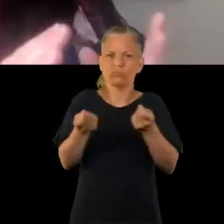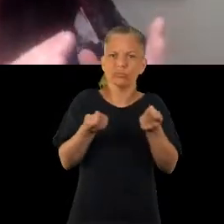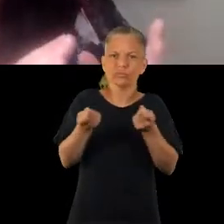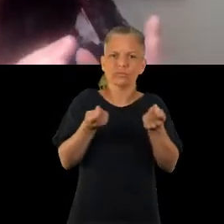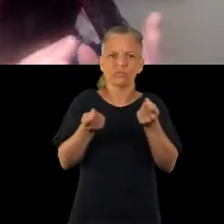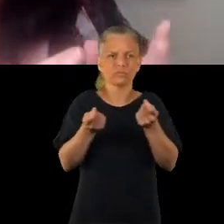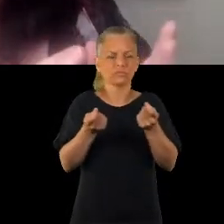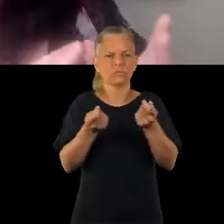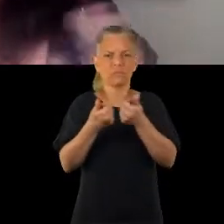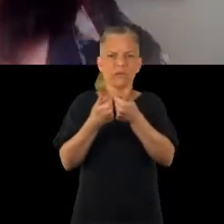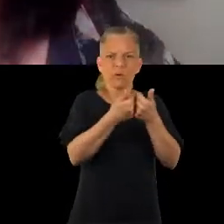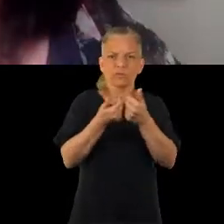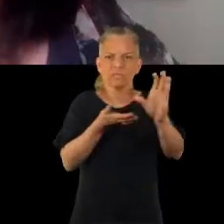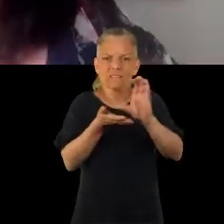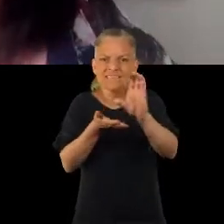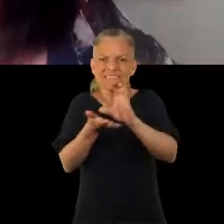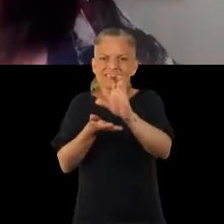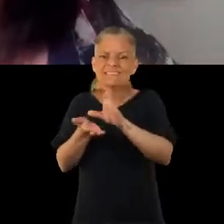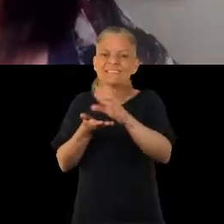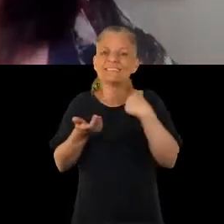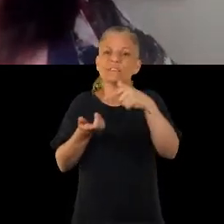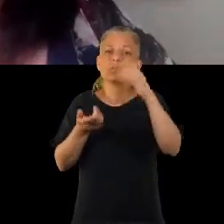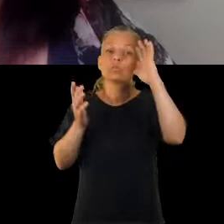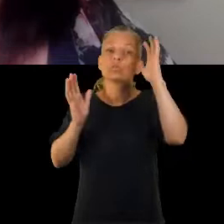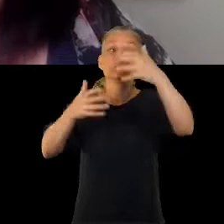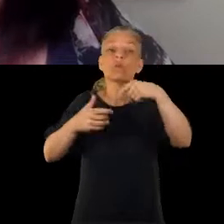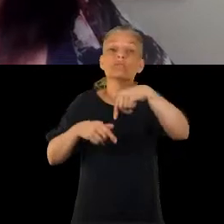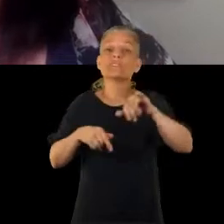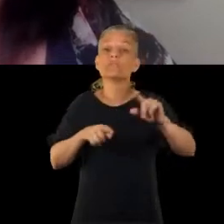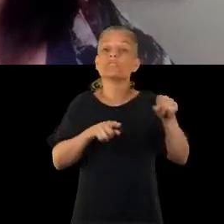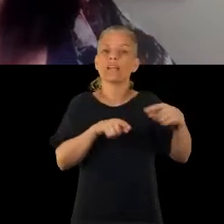hasn’t hit the mark for me. So I think what we have got is a lot of backing. There’s a massive